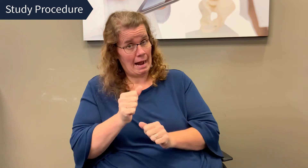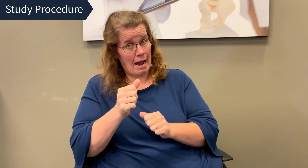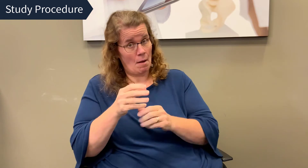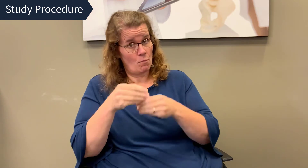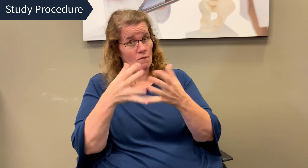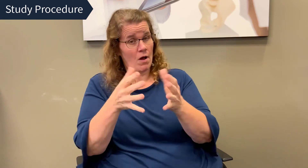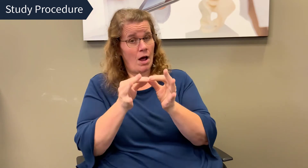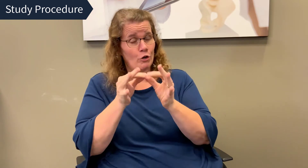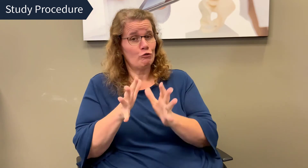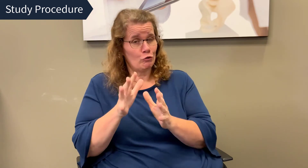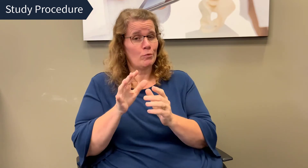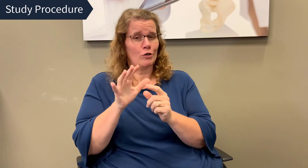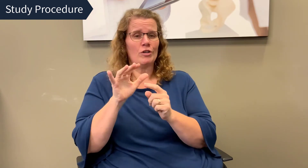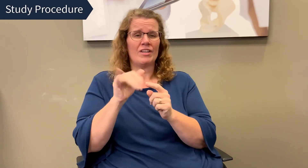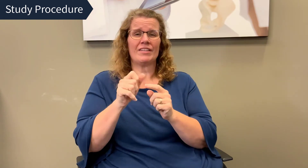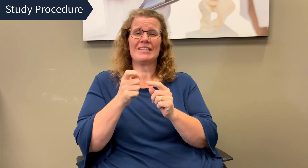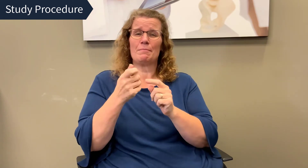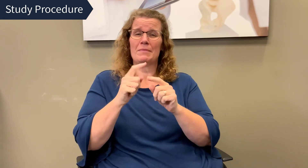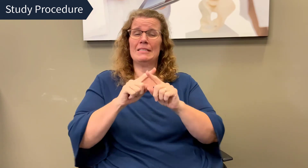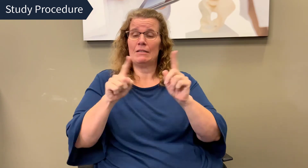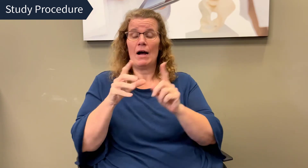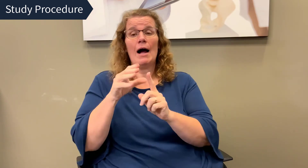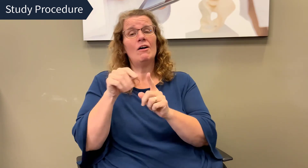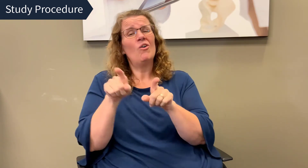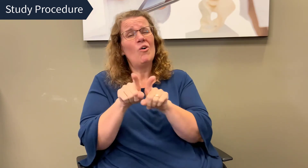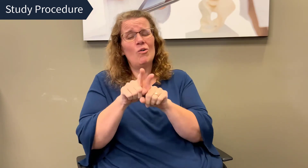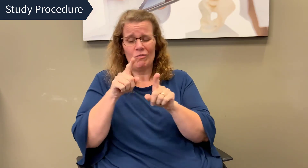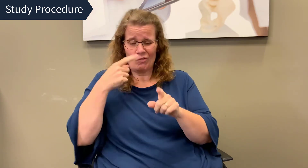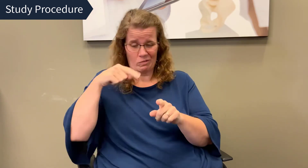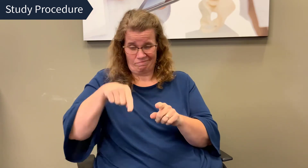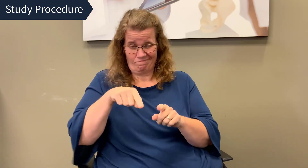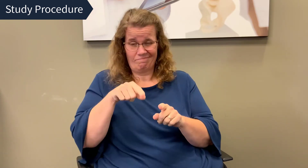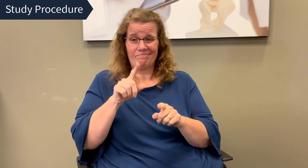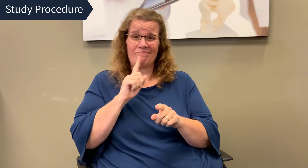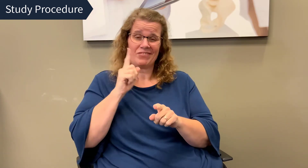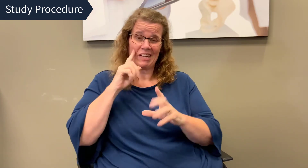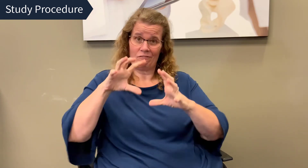task had ended. However, for Deaf patients, their training continued past